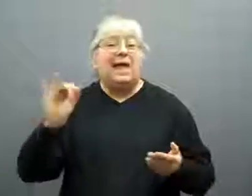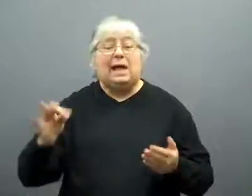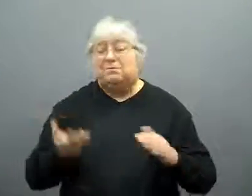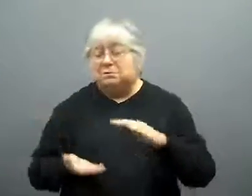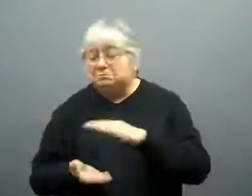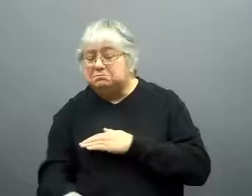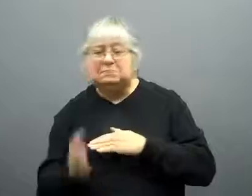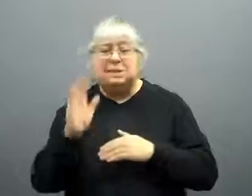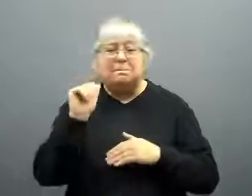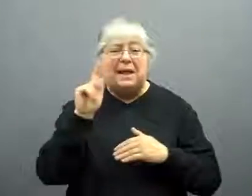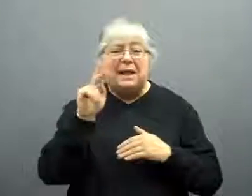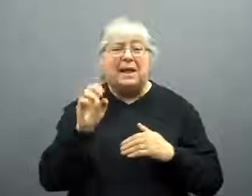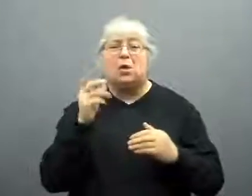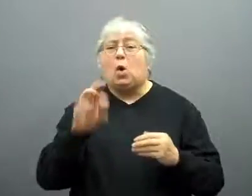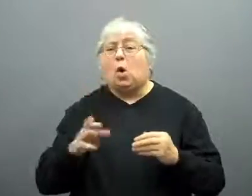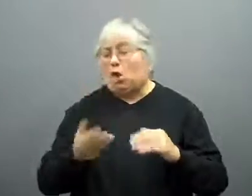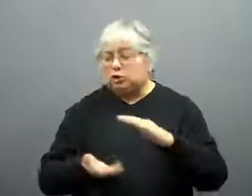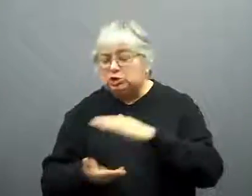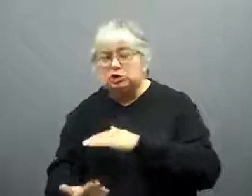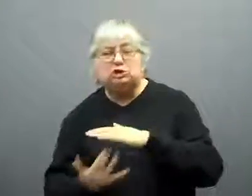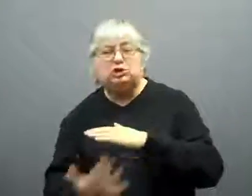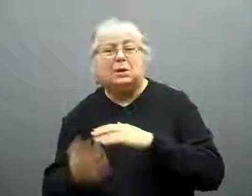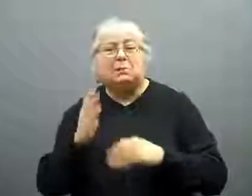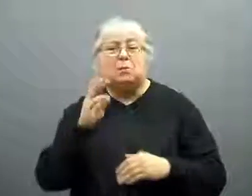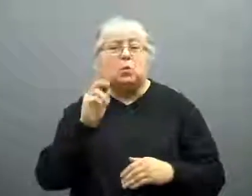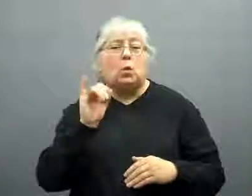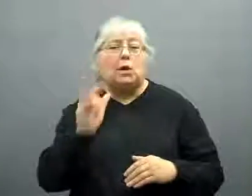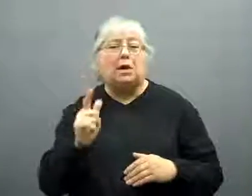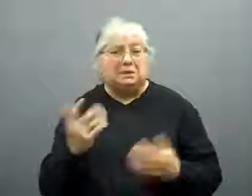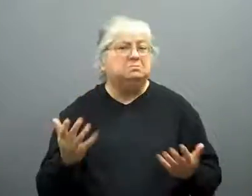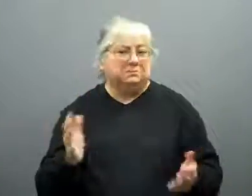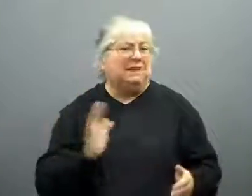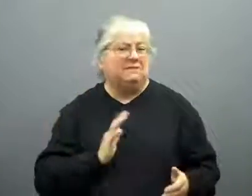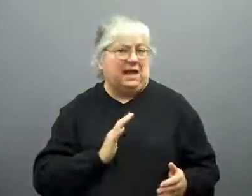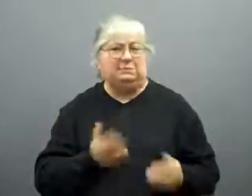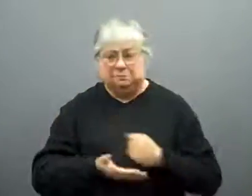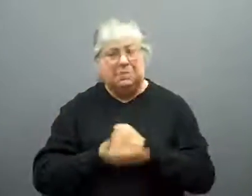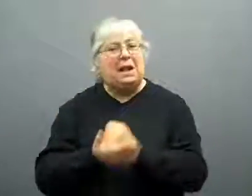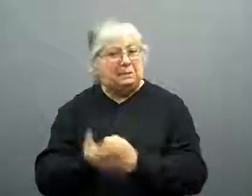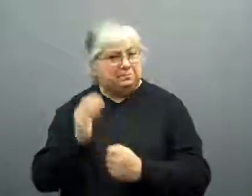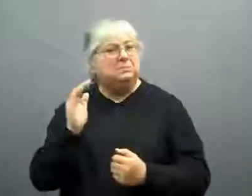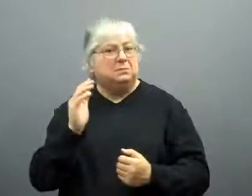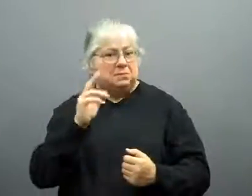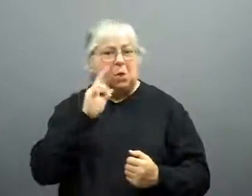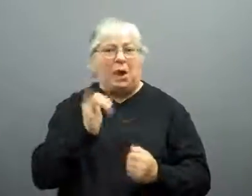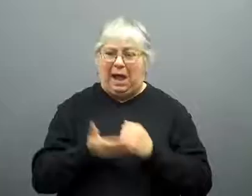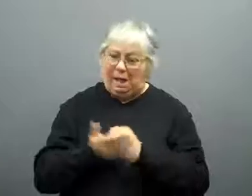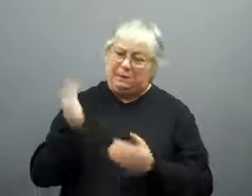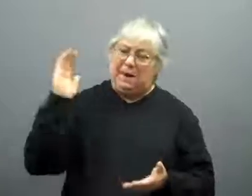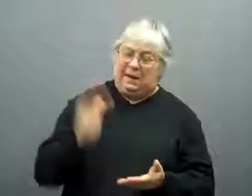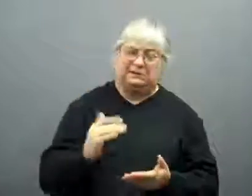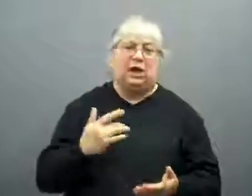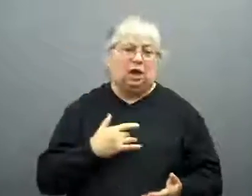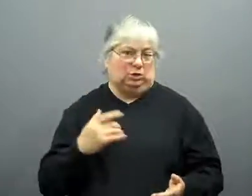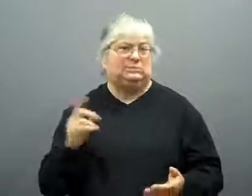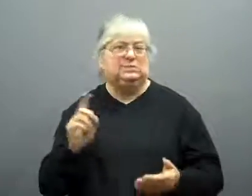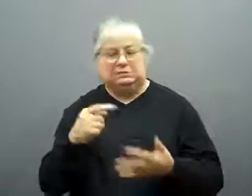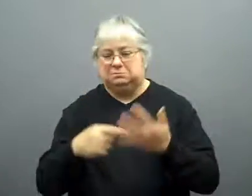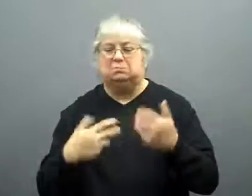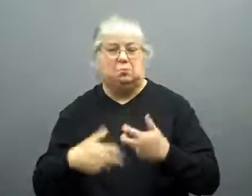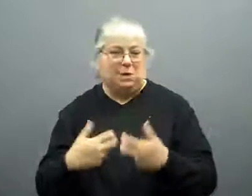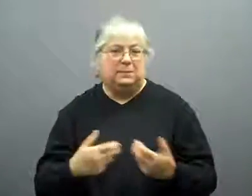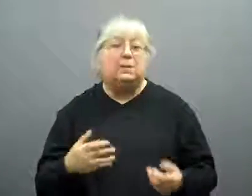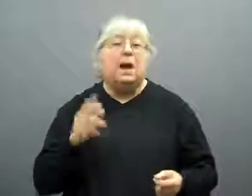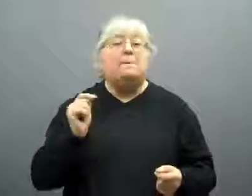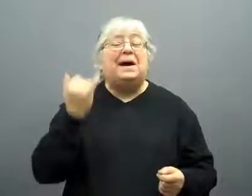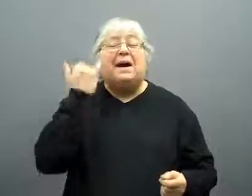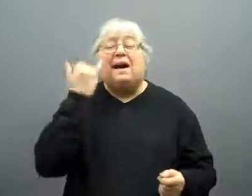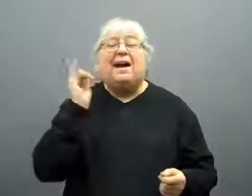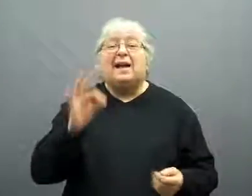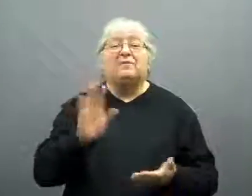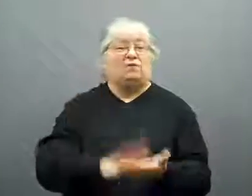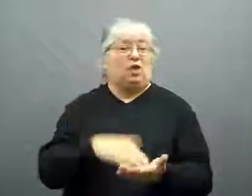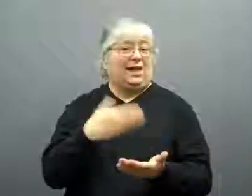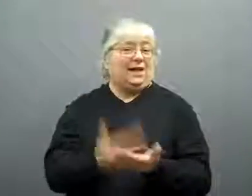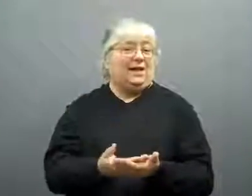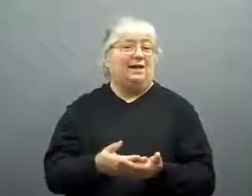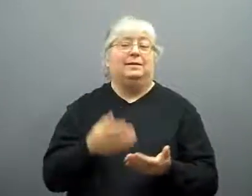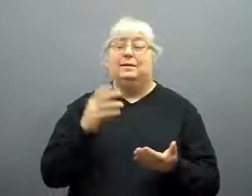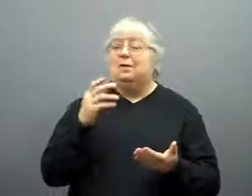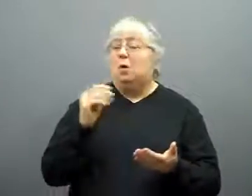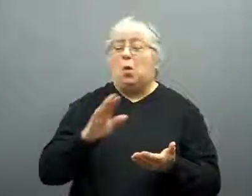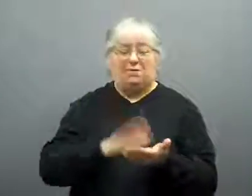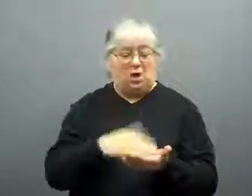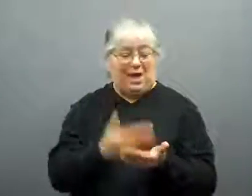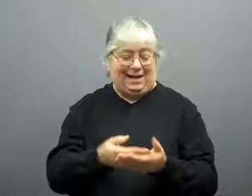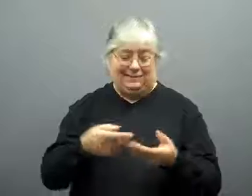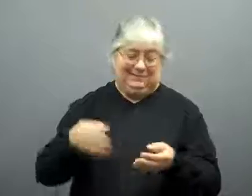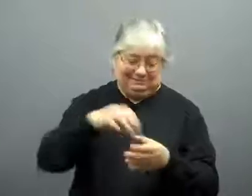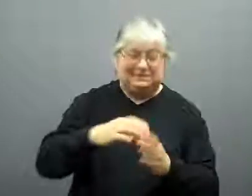Baked and broiled fish has heart healthy effects.